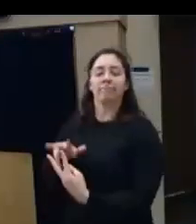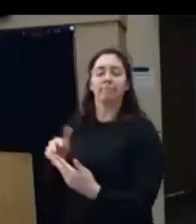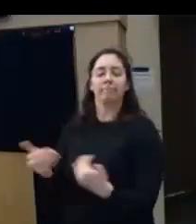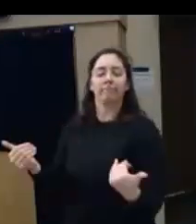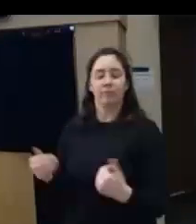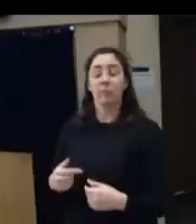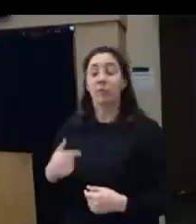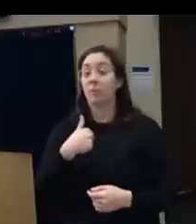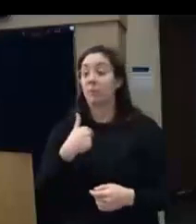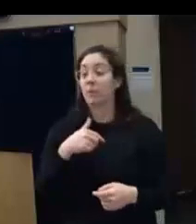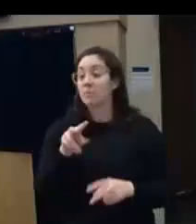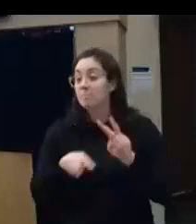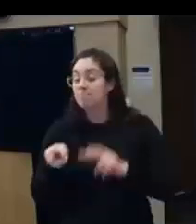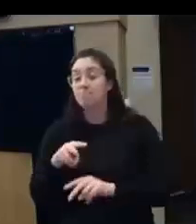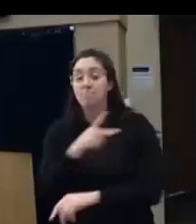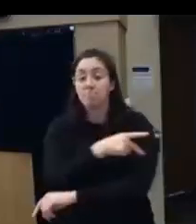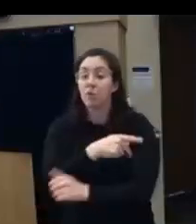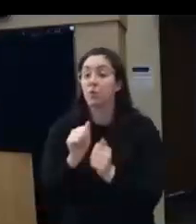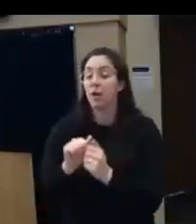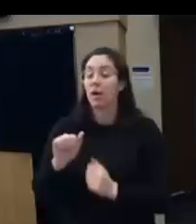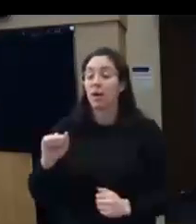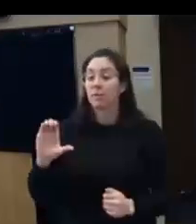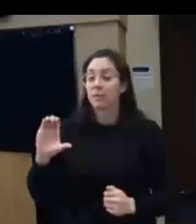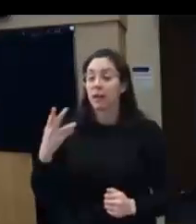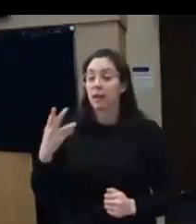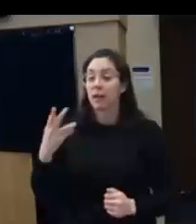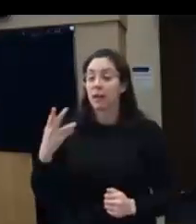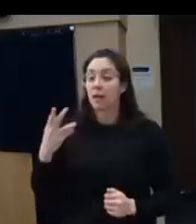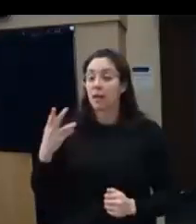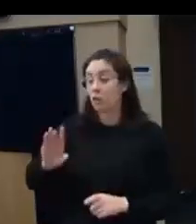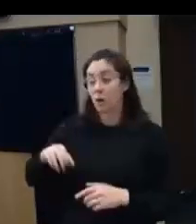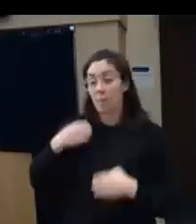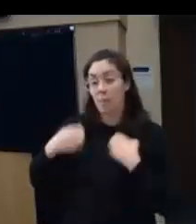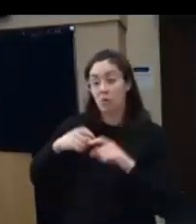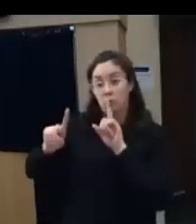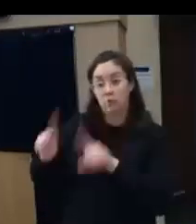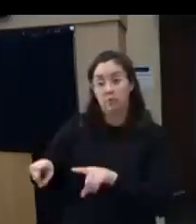when I see patients with ACD their emotional resp response or affective response to their